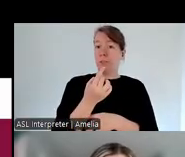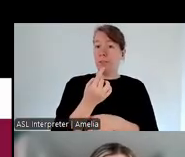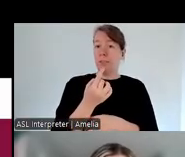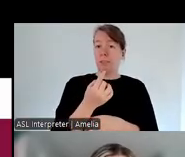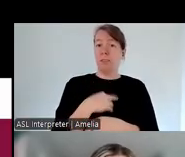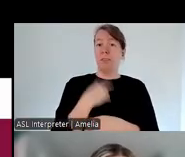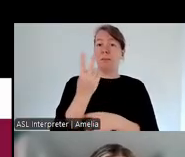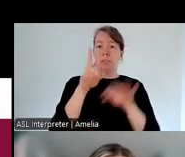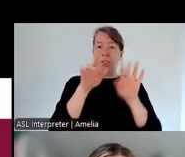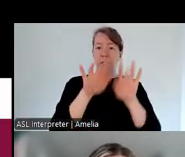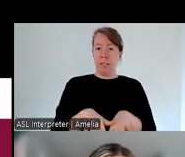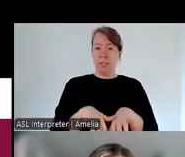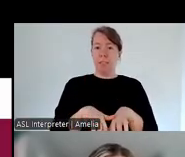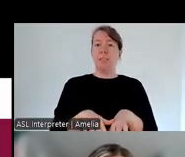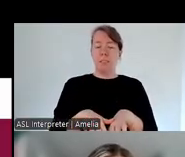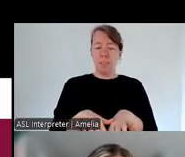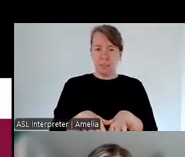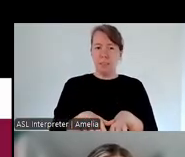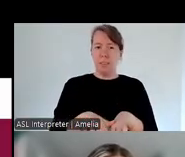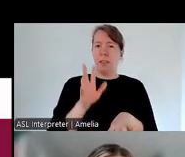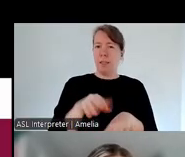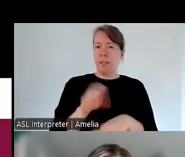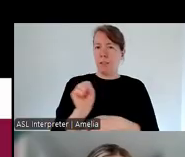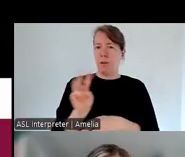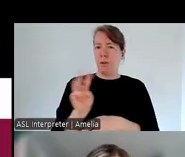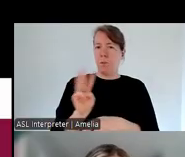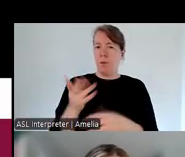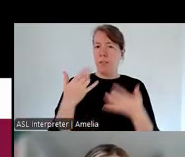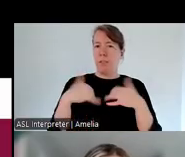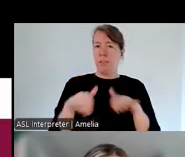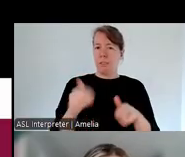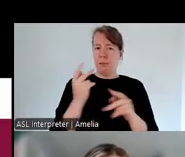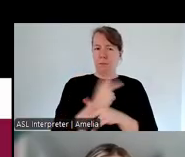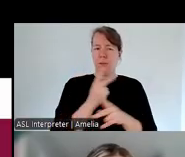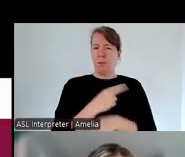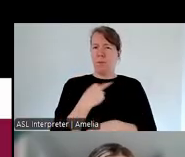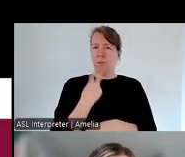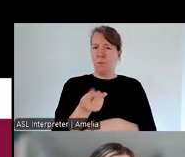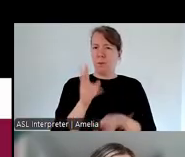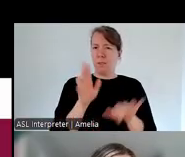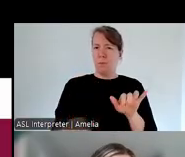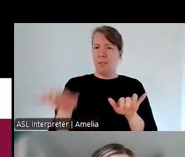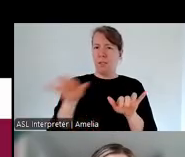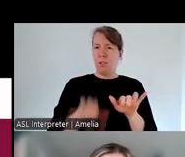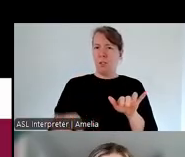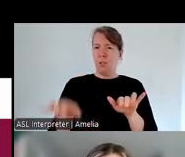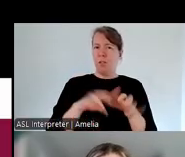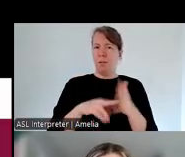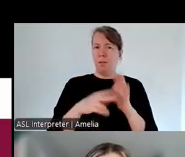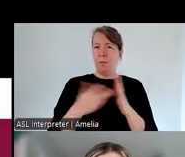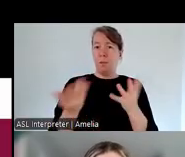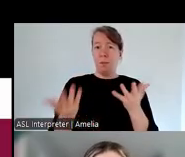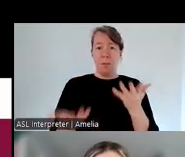the software may still be learning their voice patterns, resulting in errors in spelling, grammar, and punctuation.